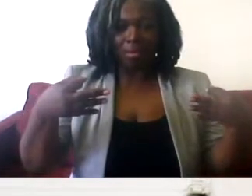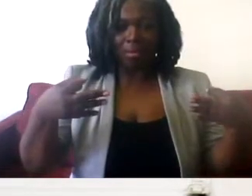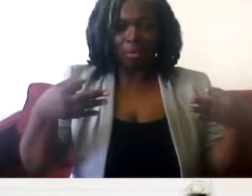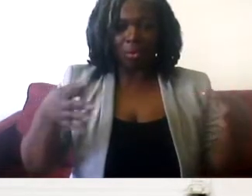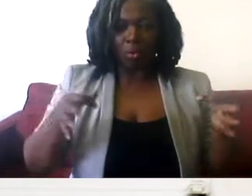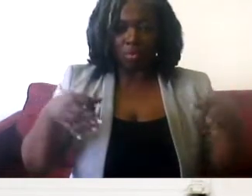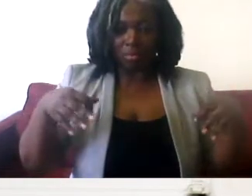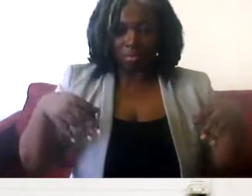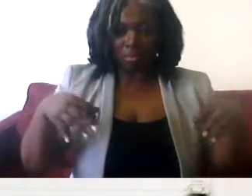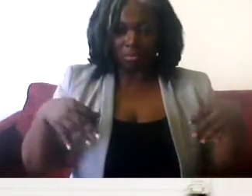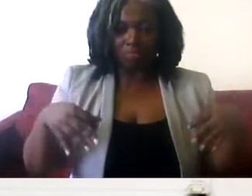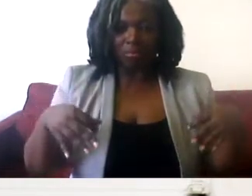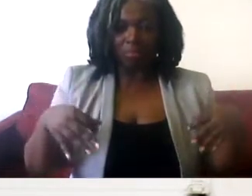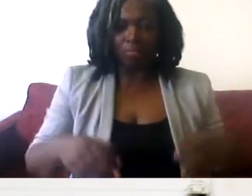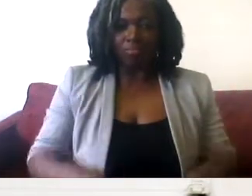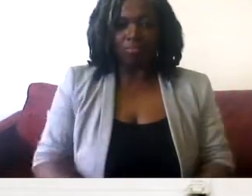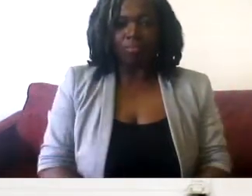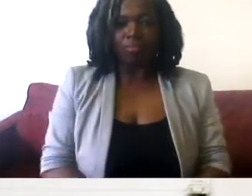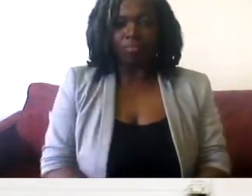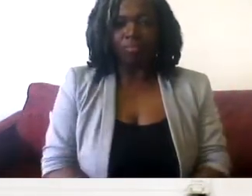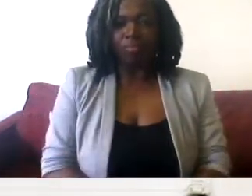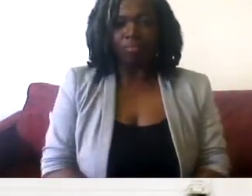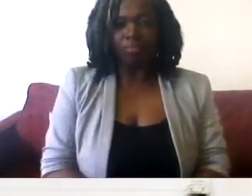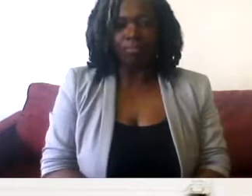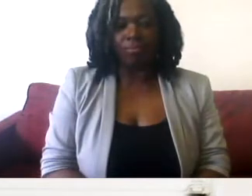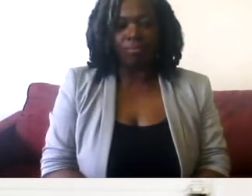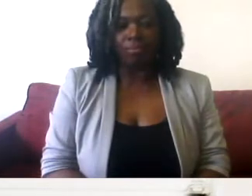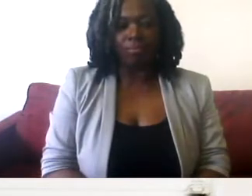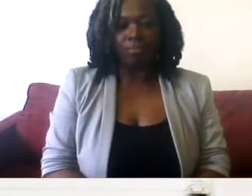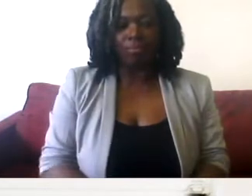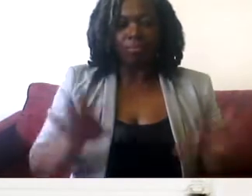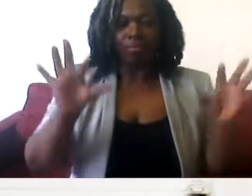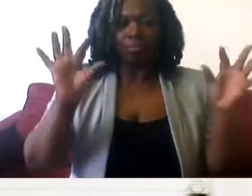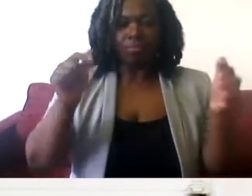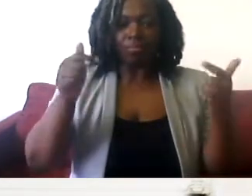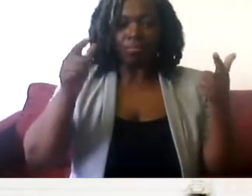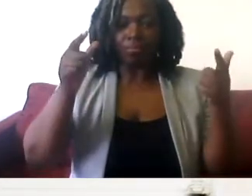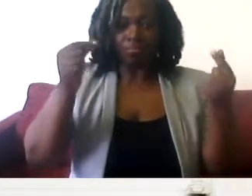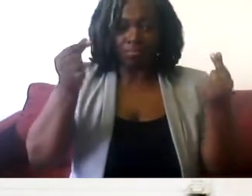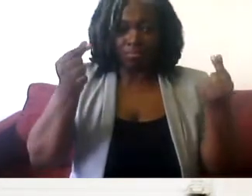last three fingers, so that you only end